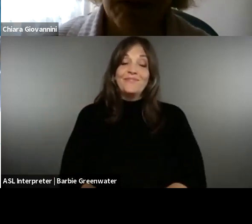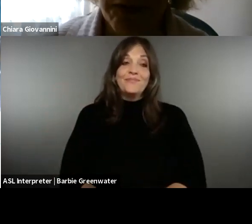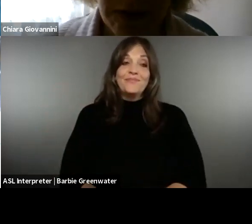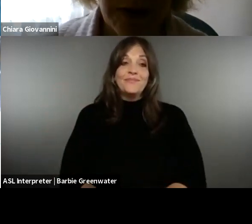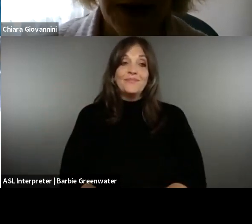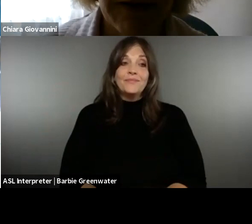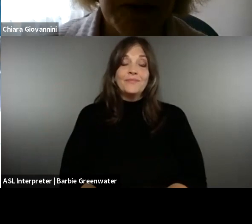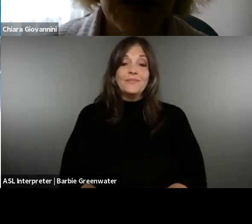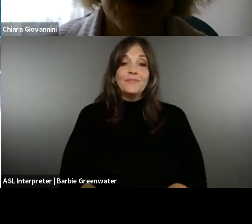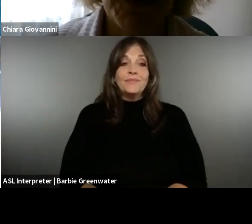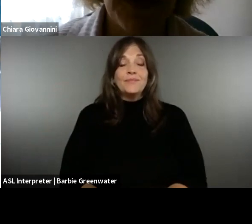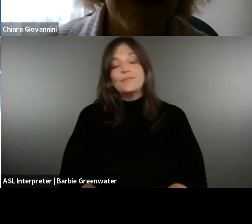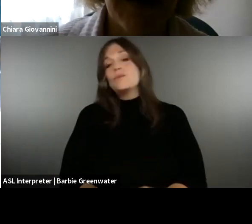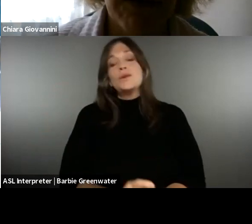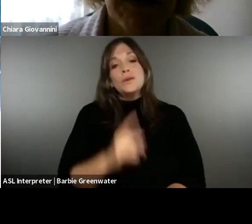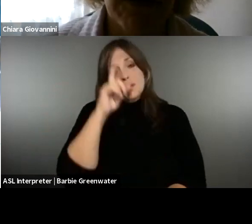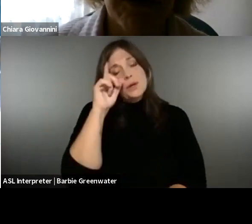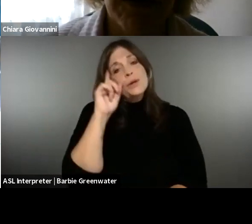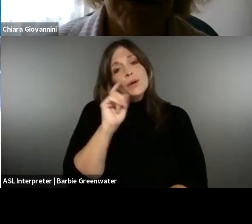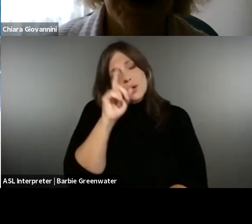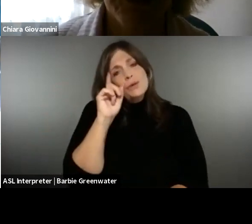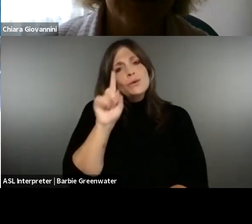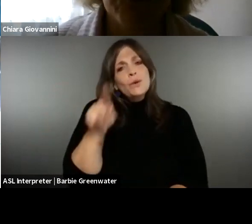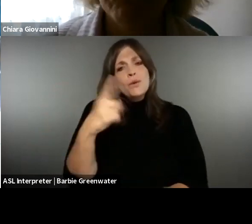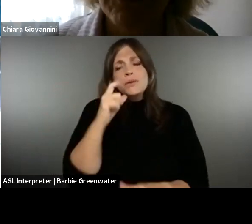online? And there are